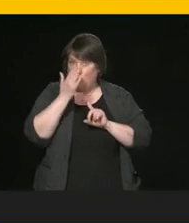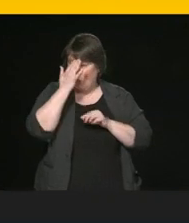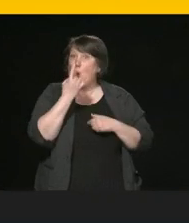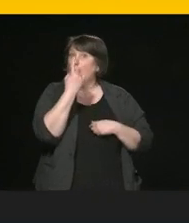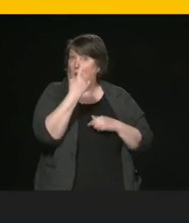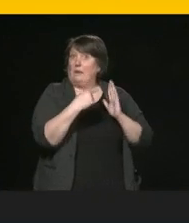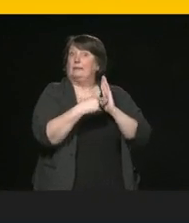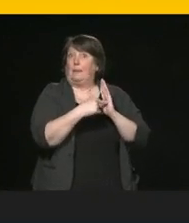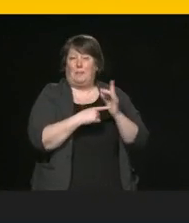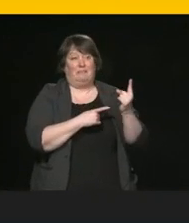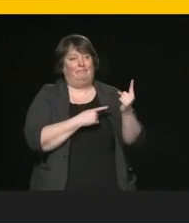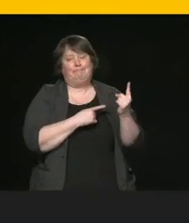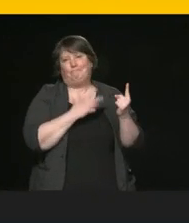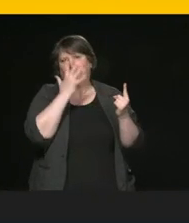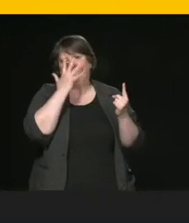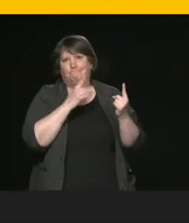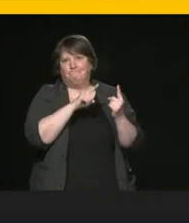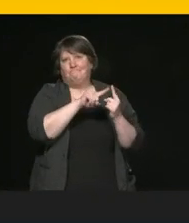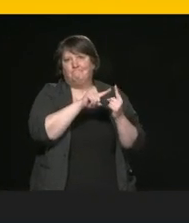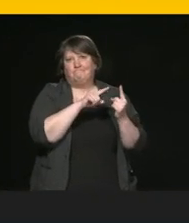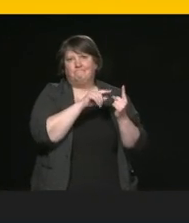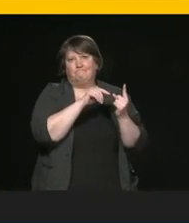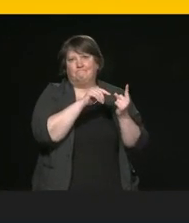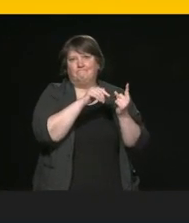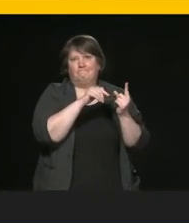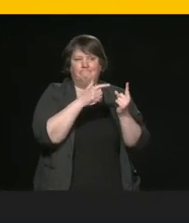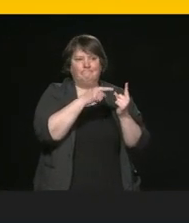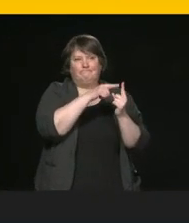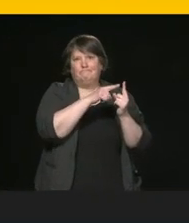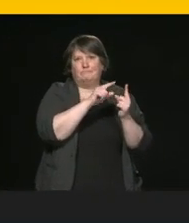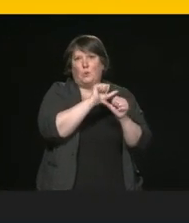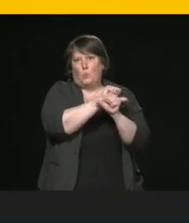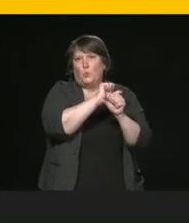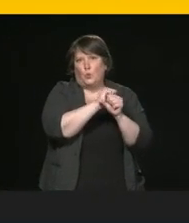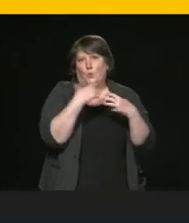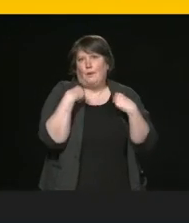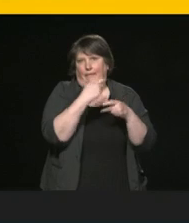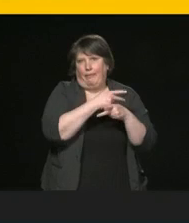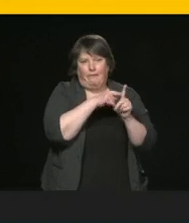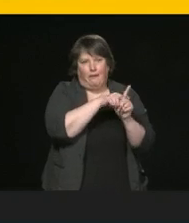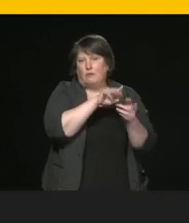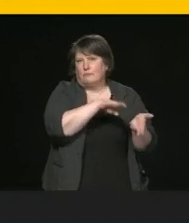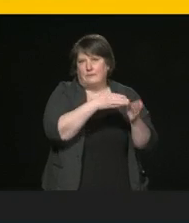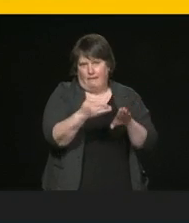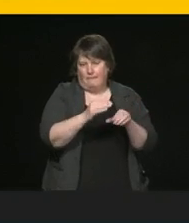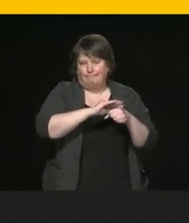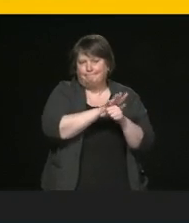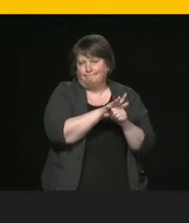WE KNOW TODAY OF ONE HEALTH WORKER WHO, UNFORTUNATELY, DIED